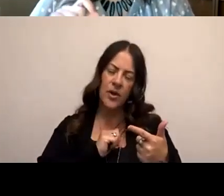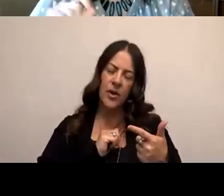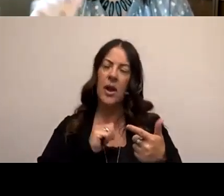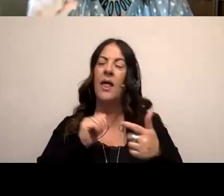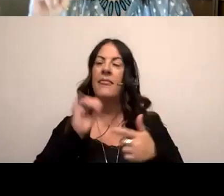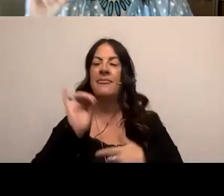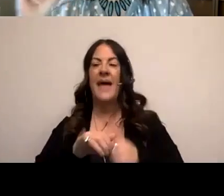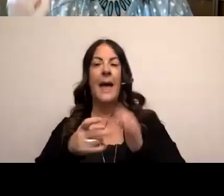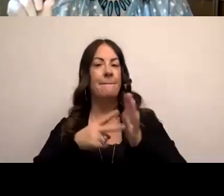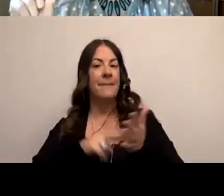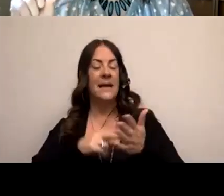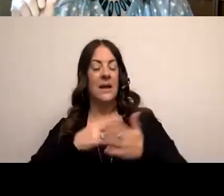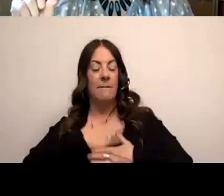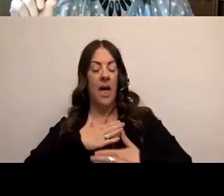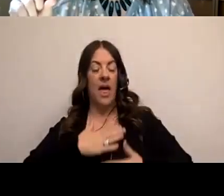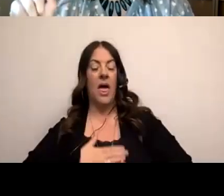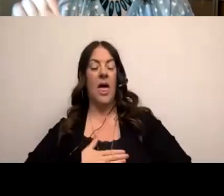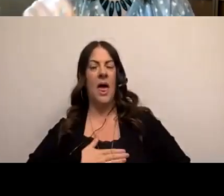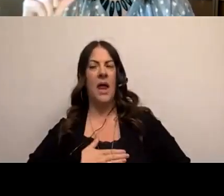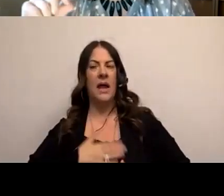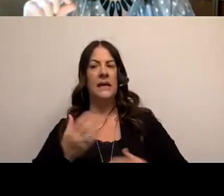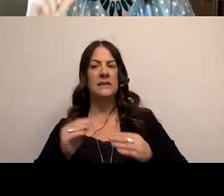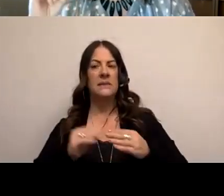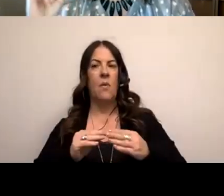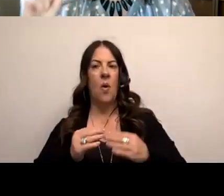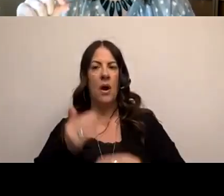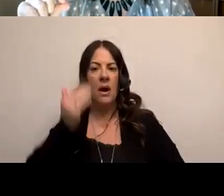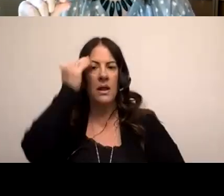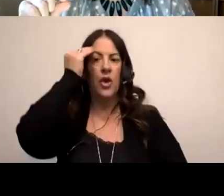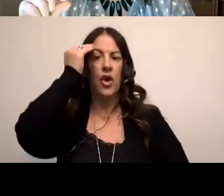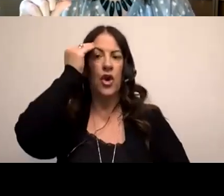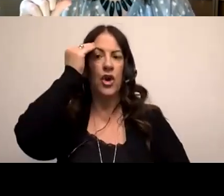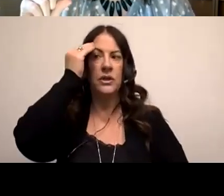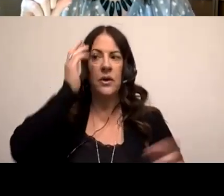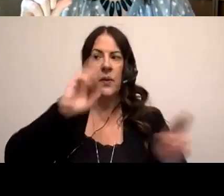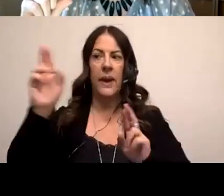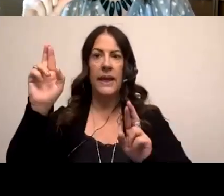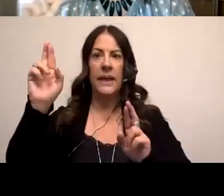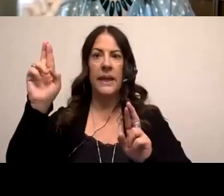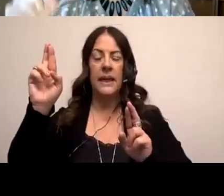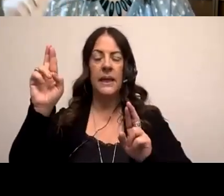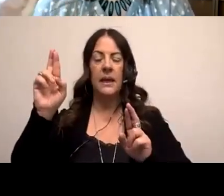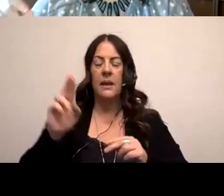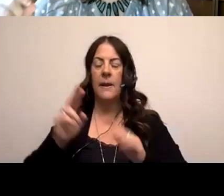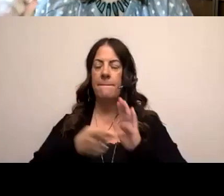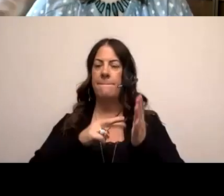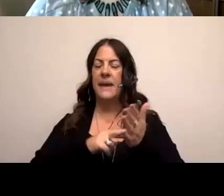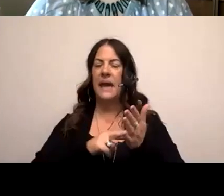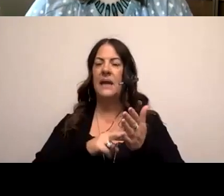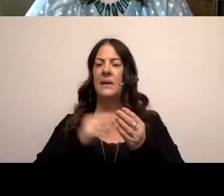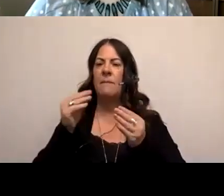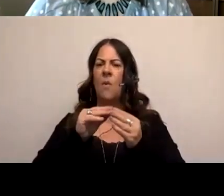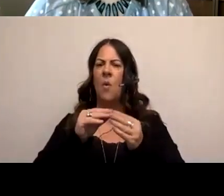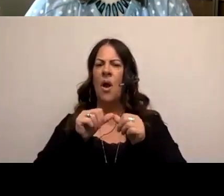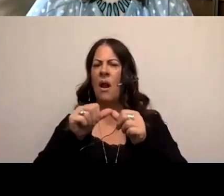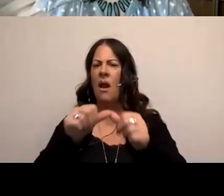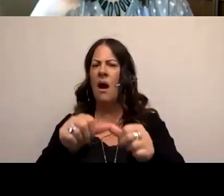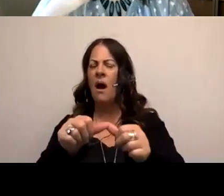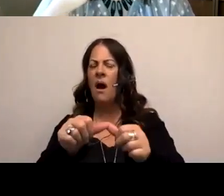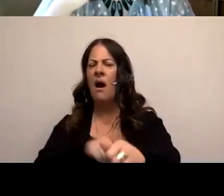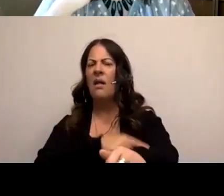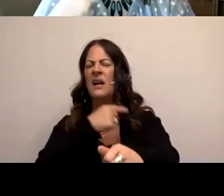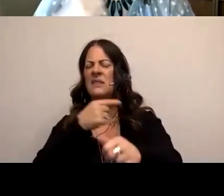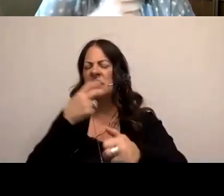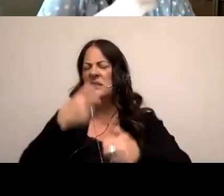TO A GREATER DEGREE AND IT'S A RESULT OF SEVERE LONGER LASTING DIFFICULTIES SO THESE ARE LONG